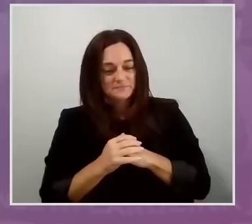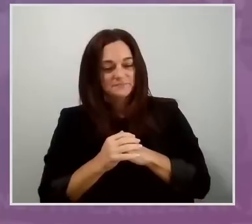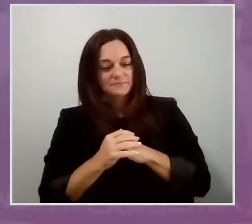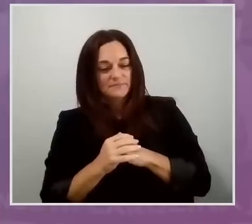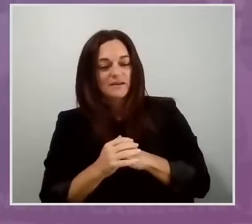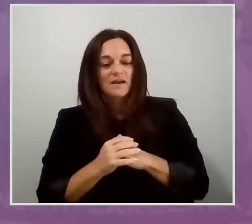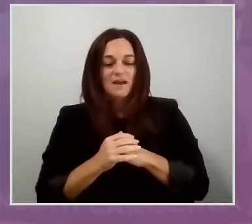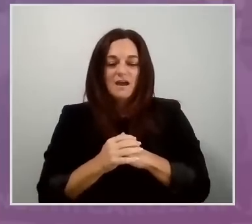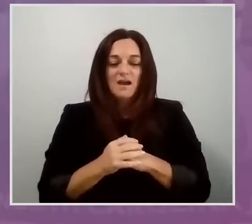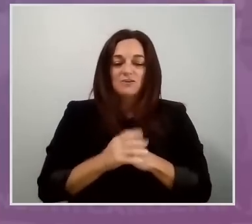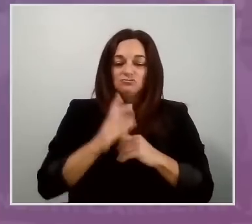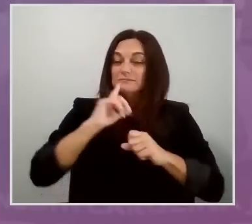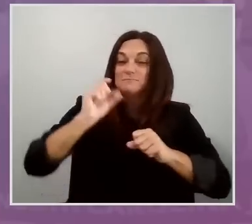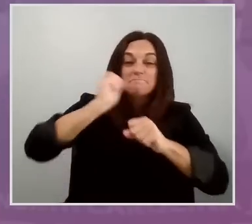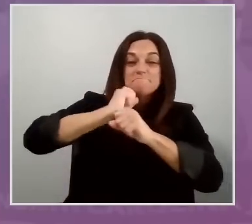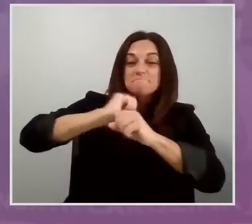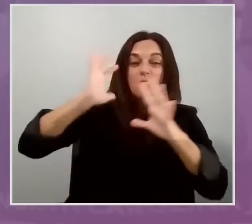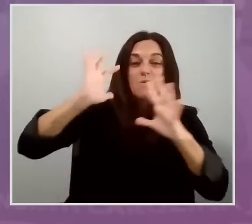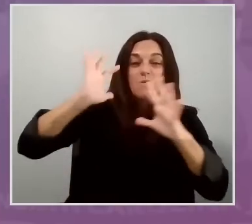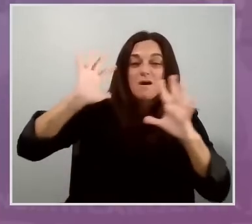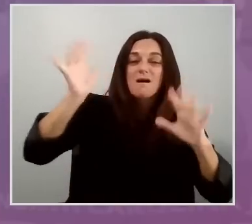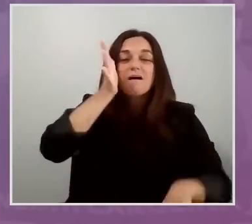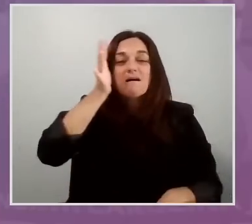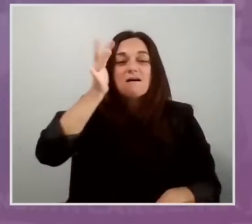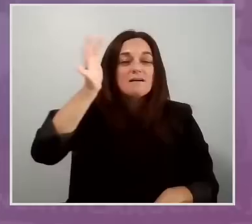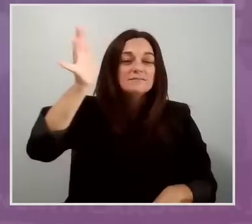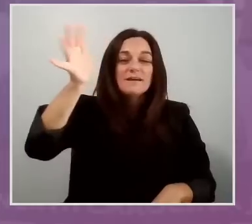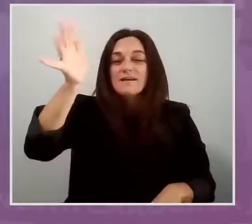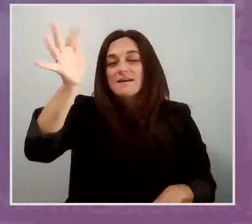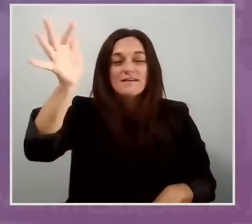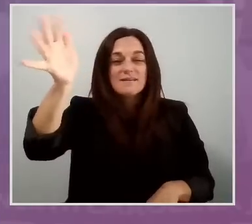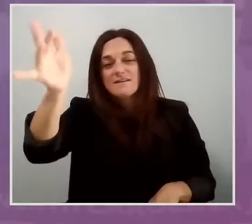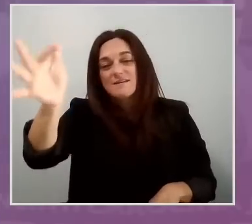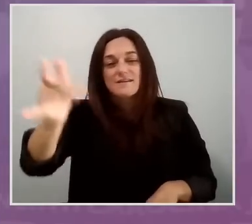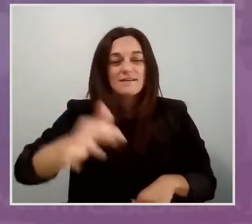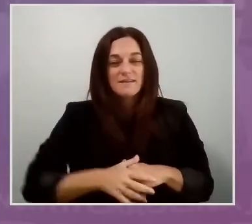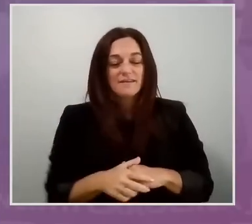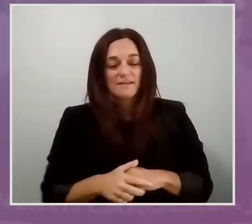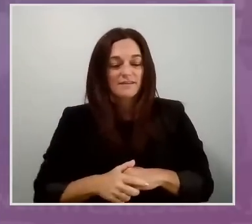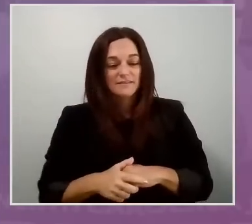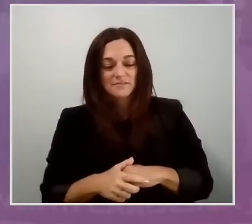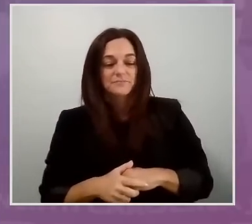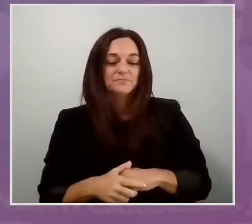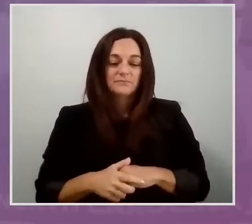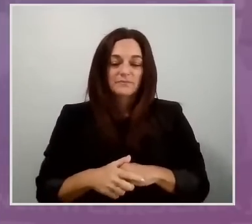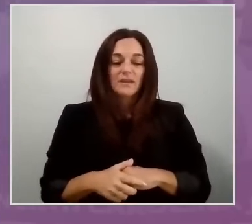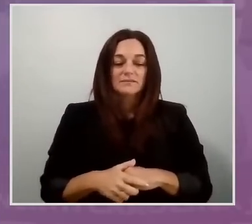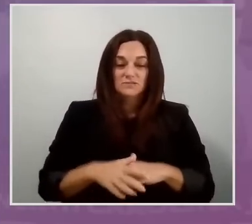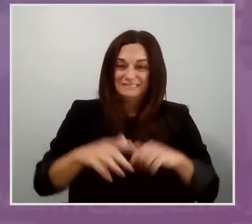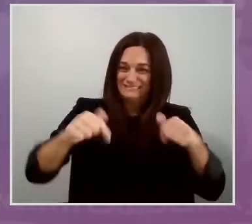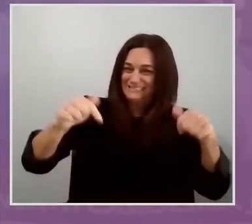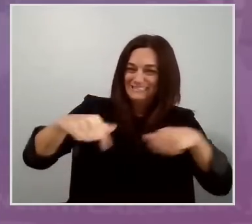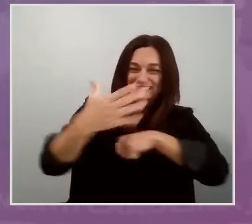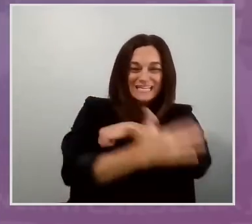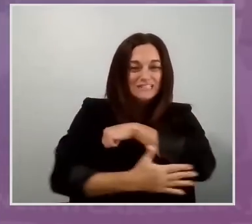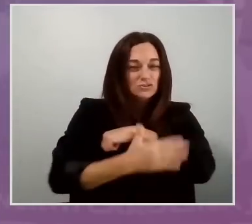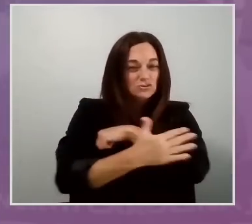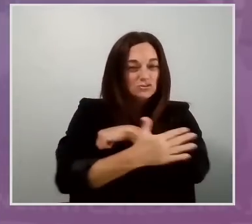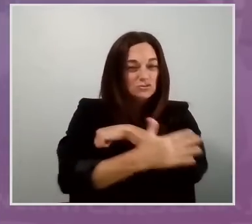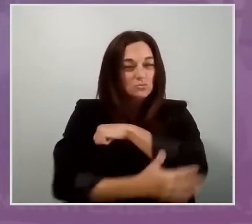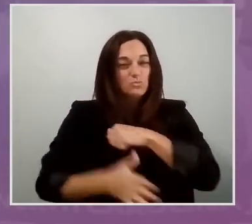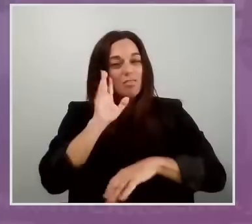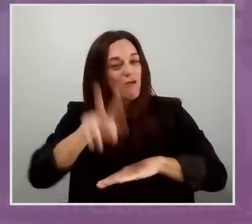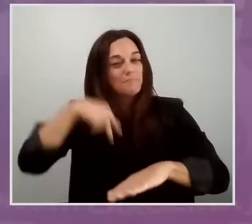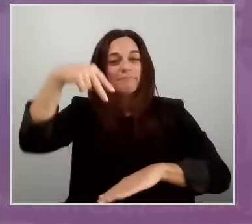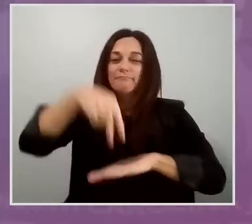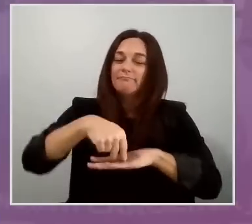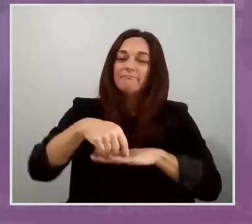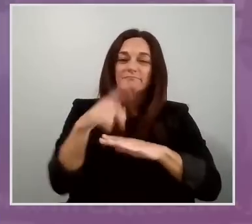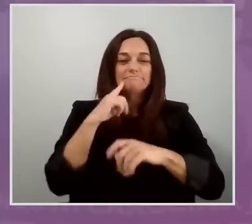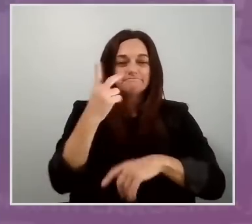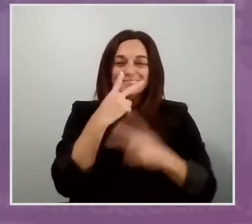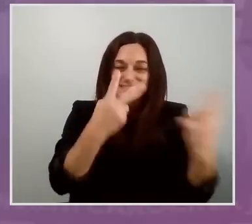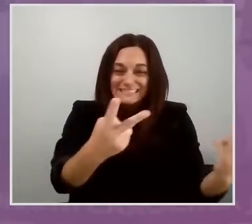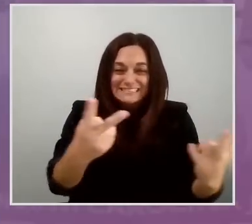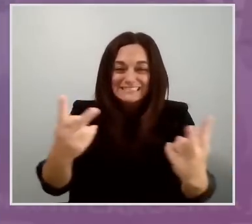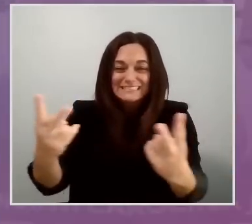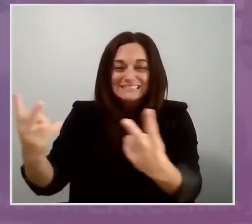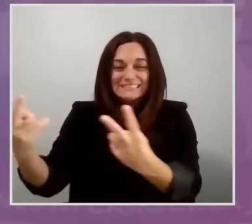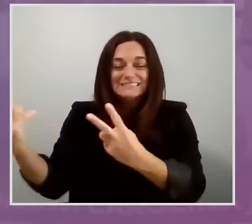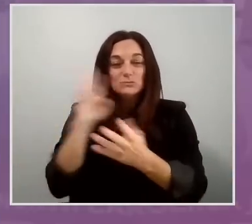I HAVE DREAM, A DREAM THAT ONE